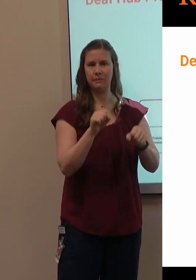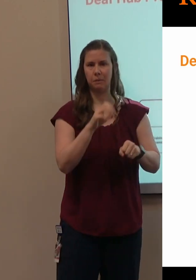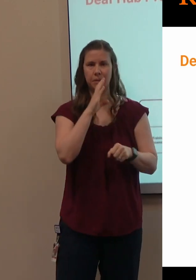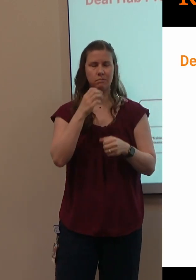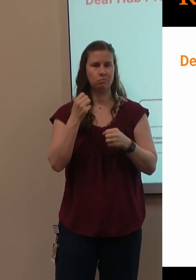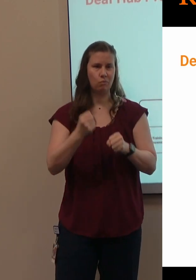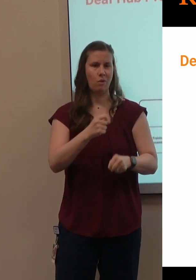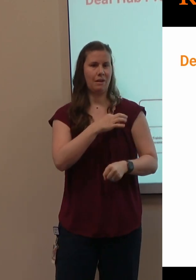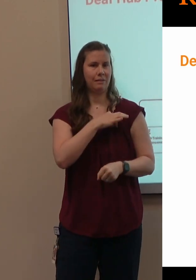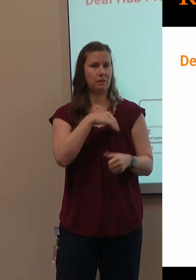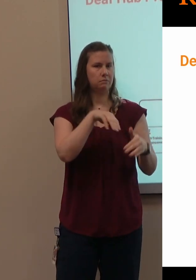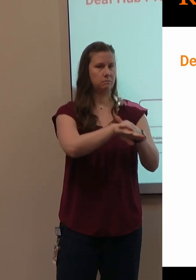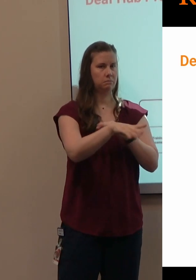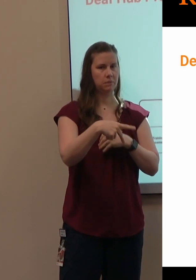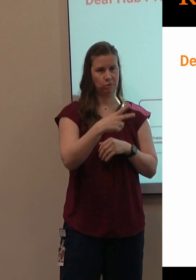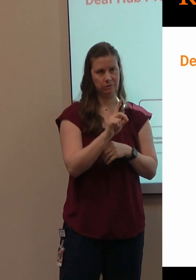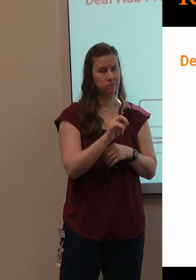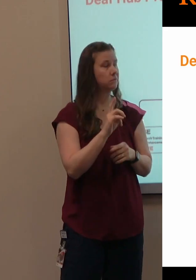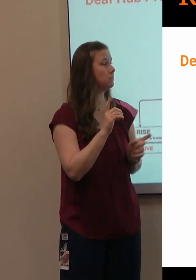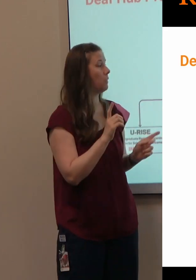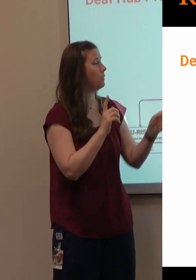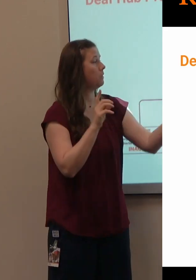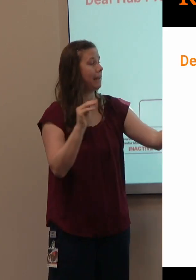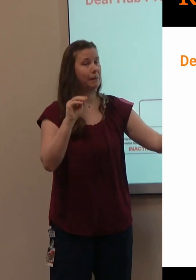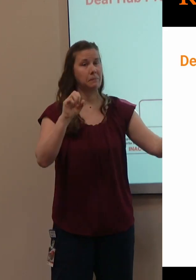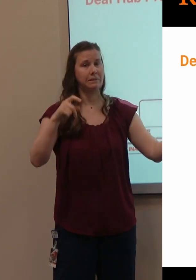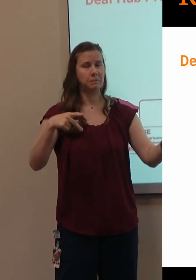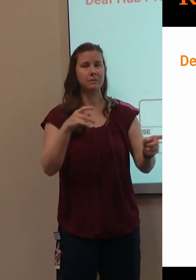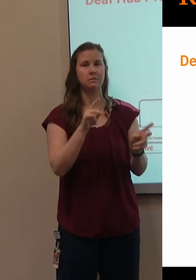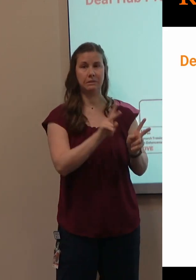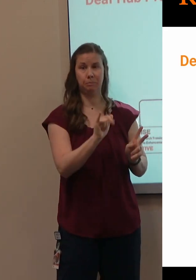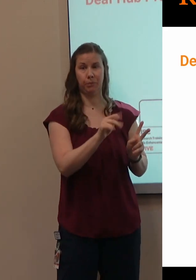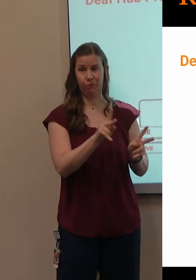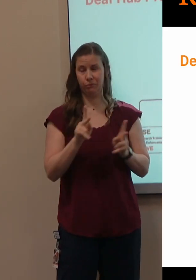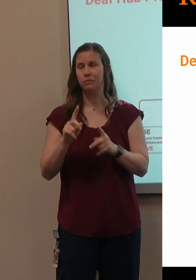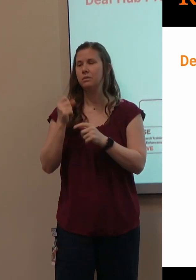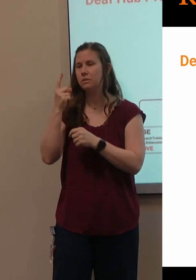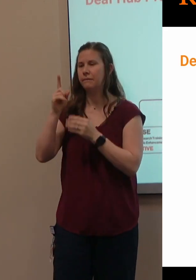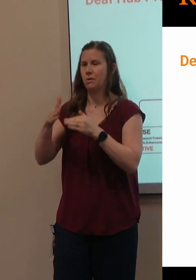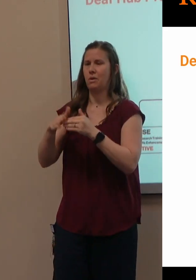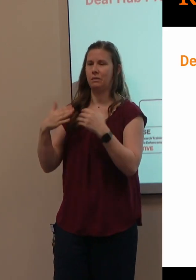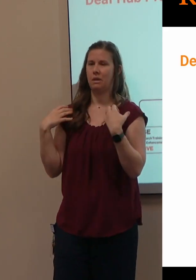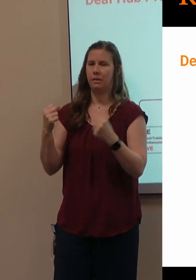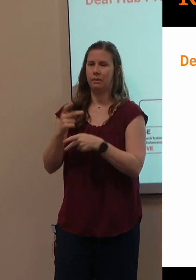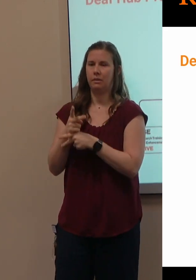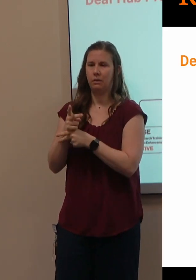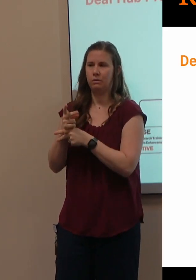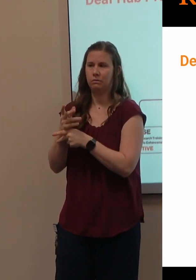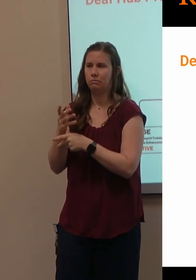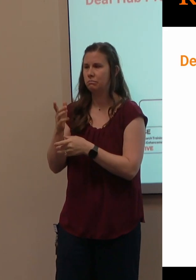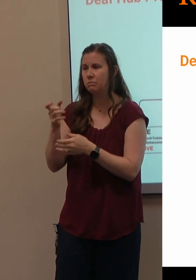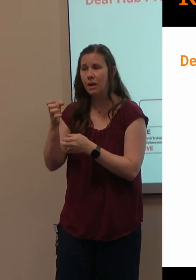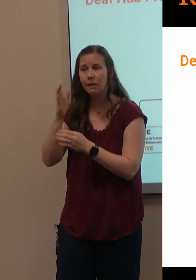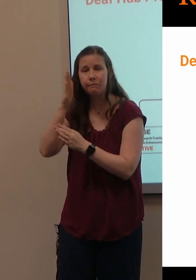so that they can be a strong applicant for a PhD program. And then MSSP is similar, but it focuses on healthcare,